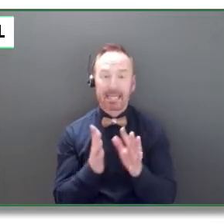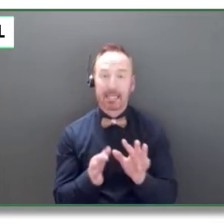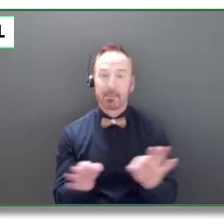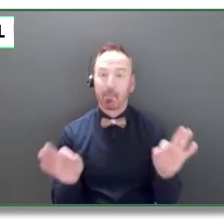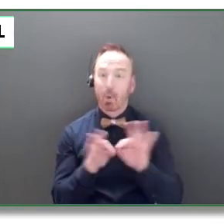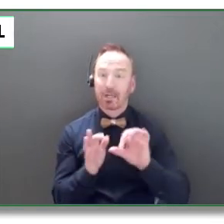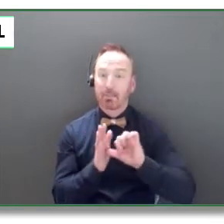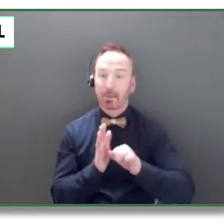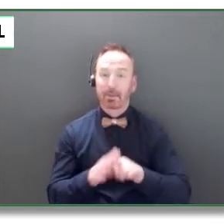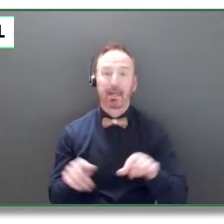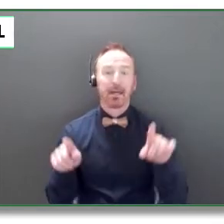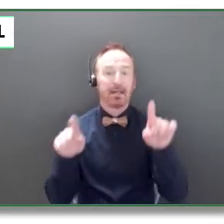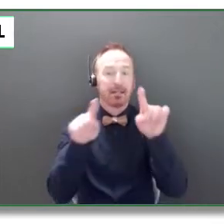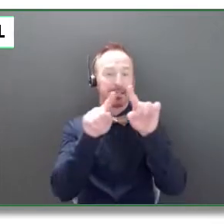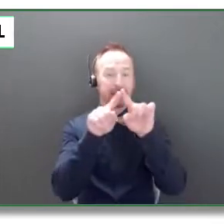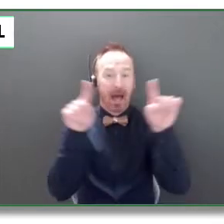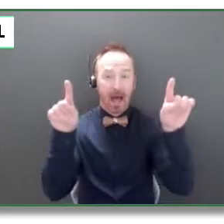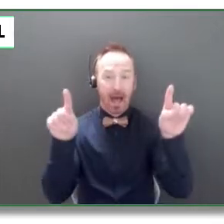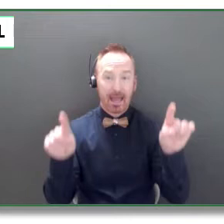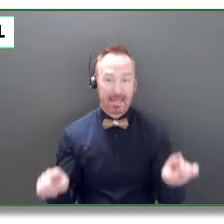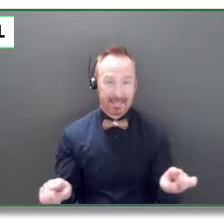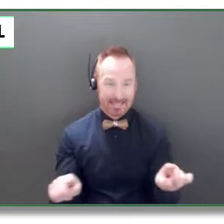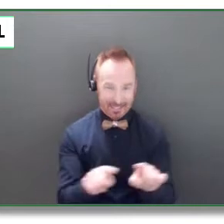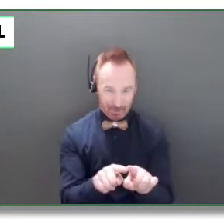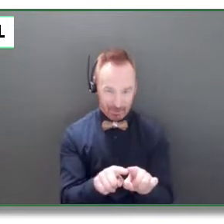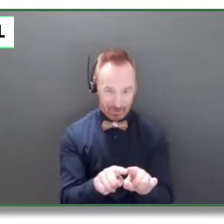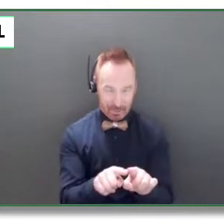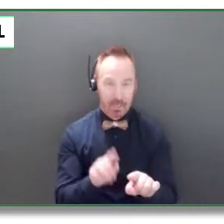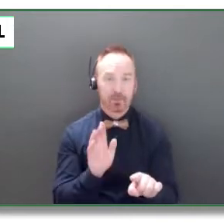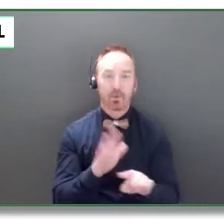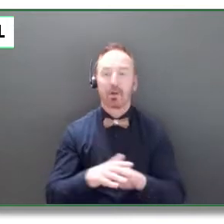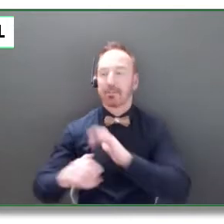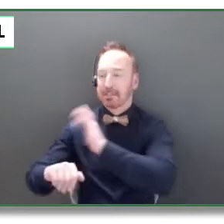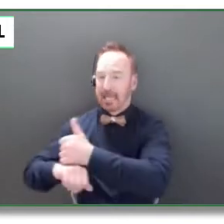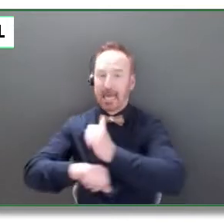people to make the decision themselves. Um this this